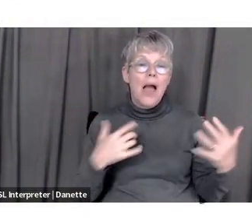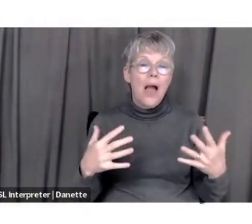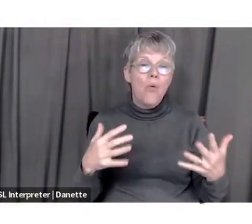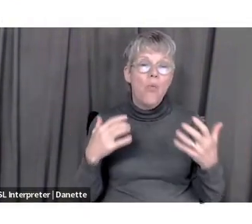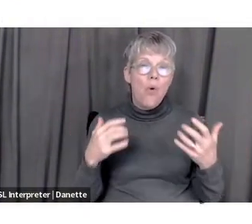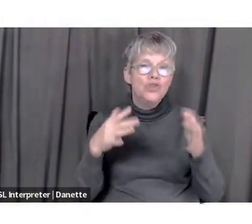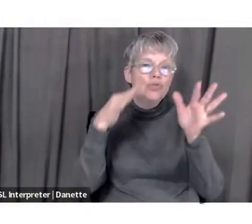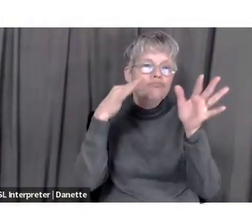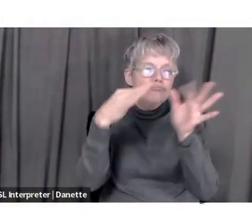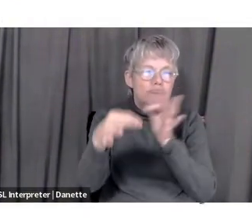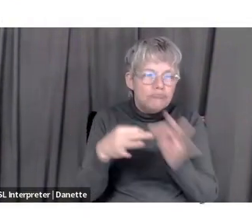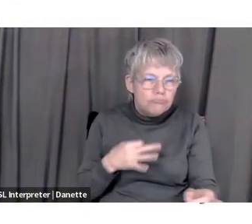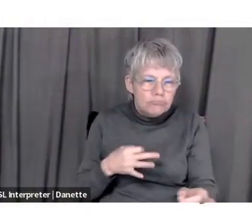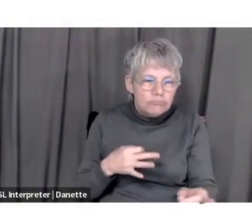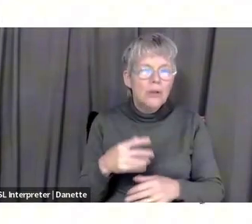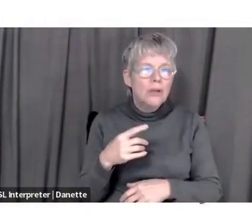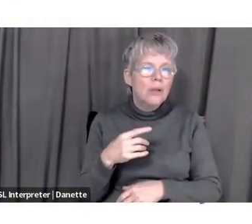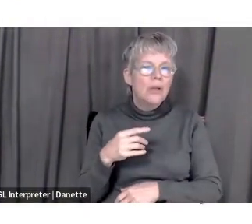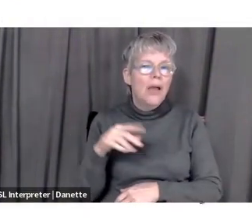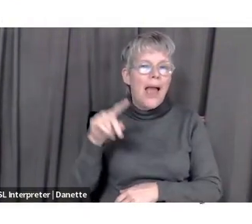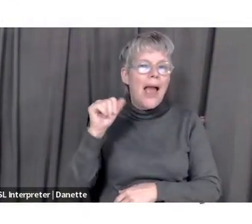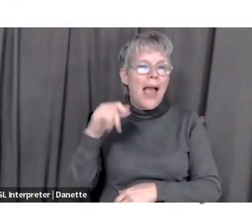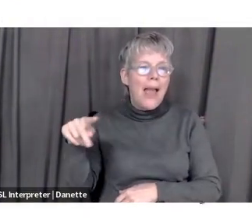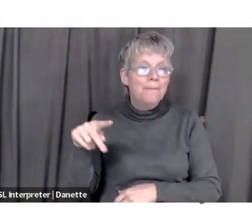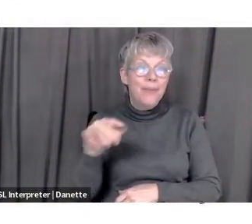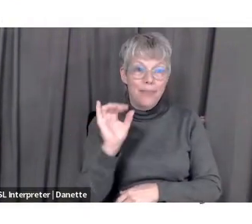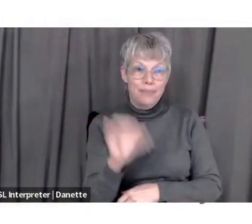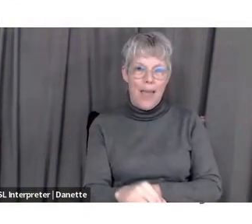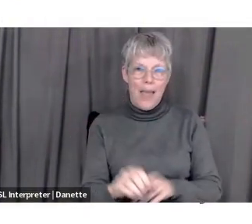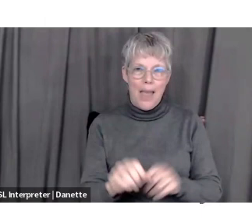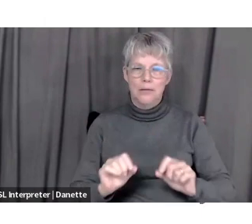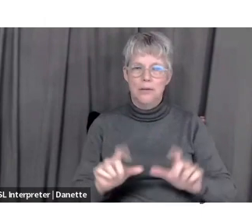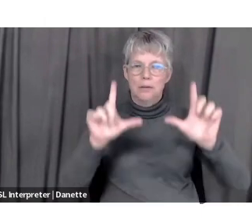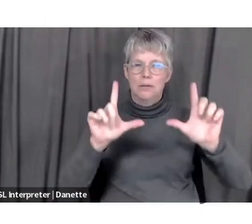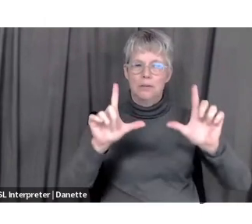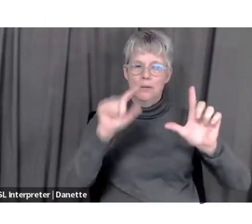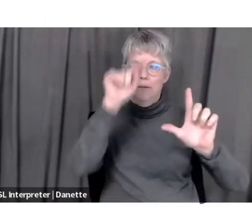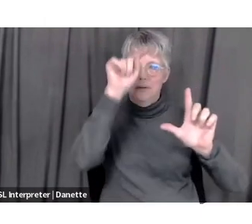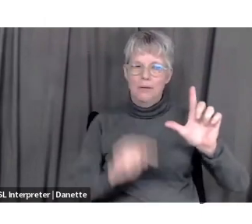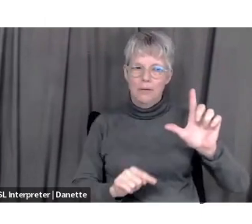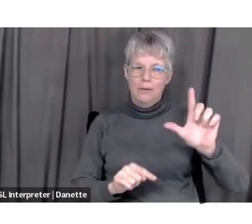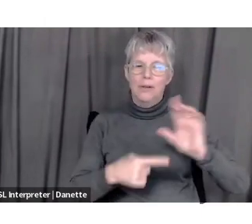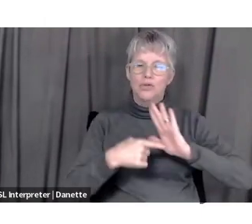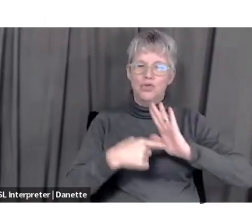All right, I'm going to give you a walk around what the app looks like. So this is a screenshot of the app.